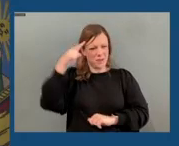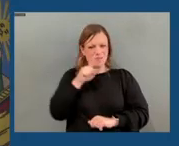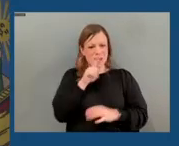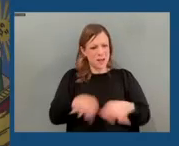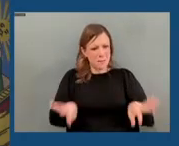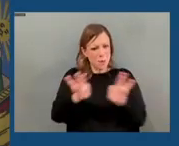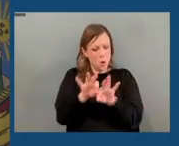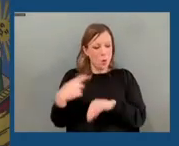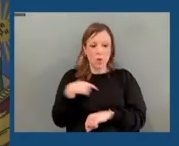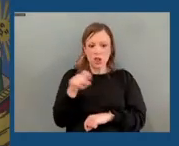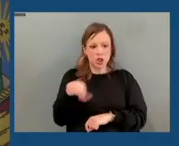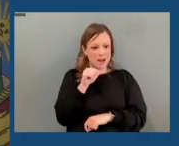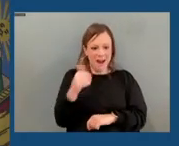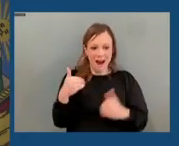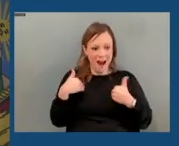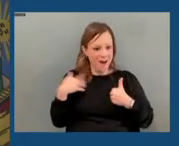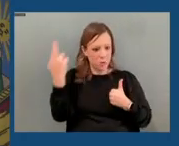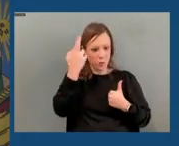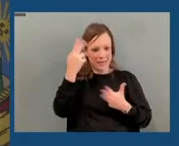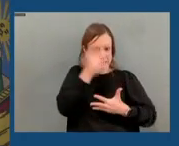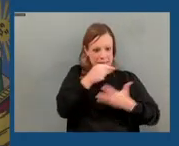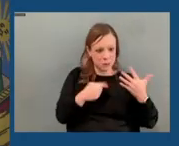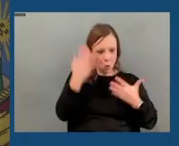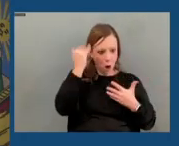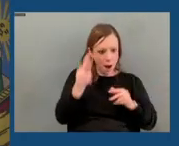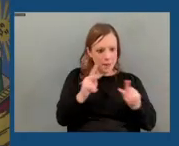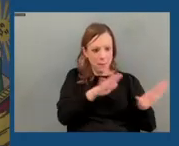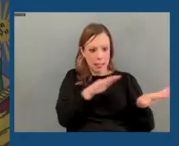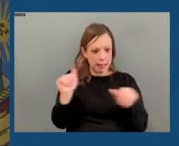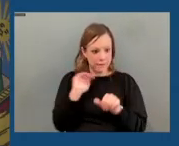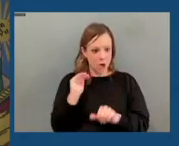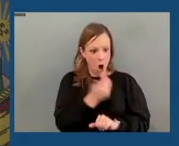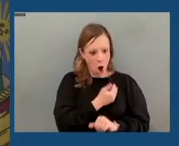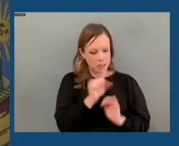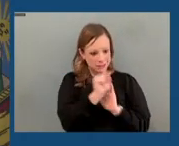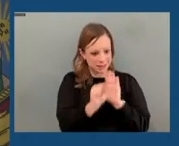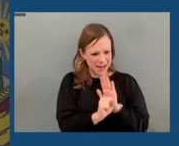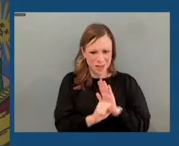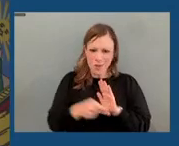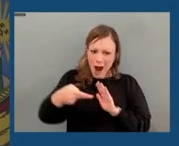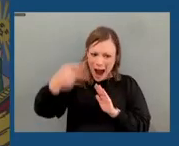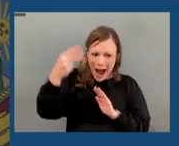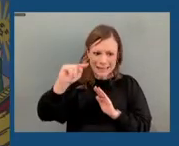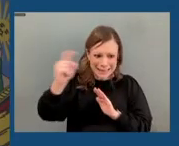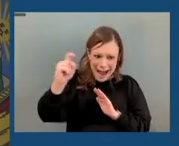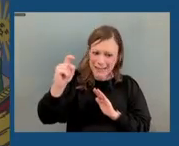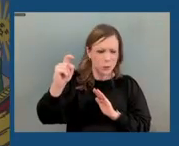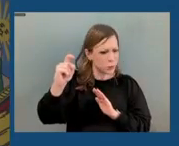why people leave our state. And one of them is that those high taxes. So I support this, I totally support